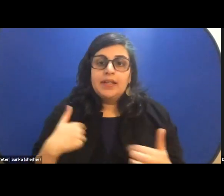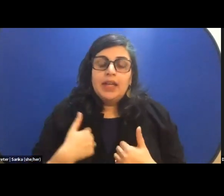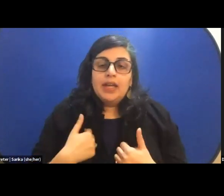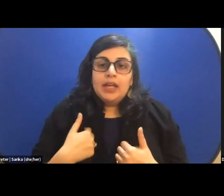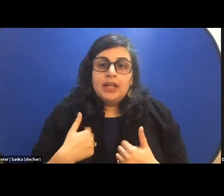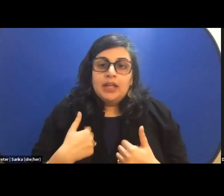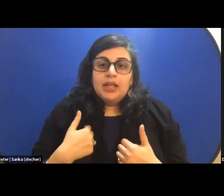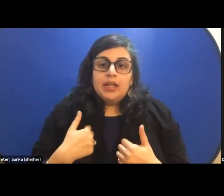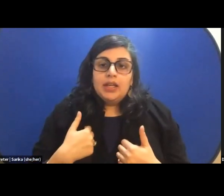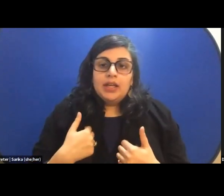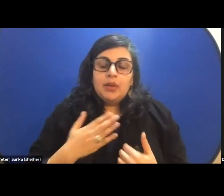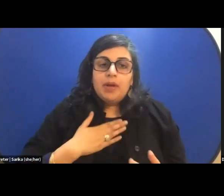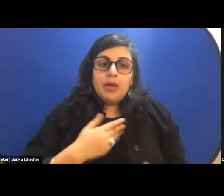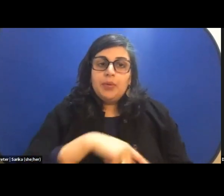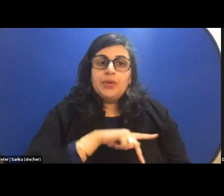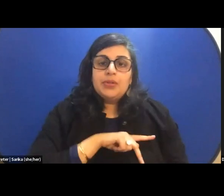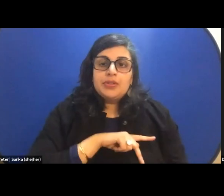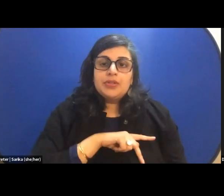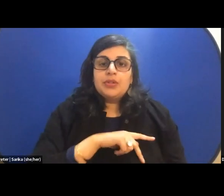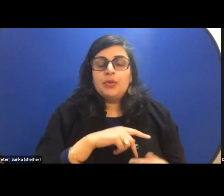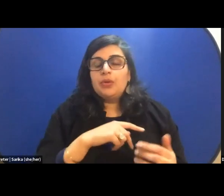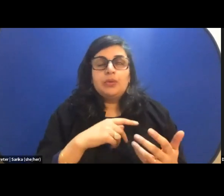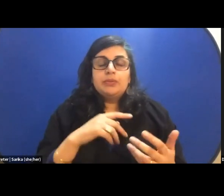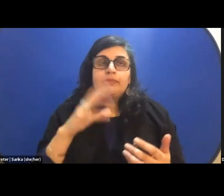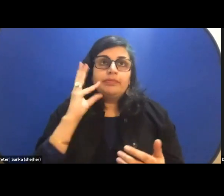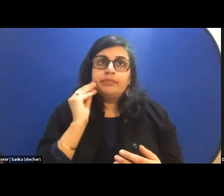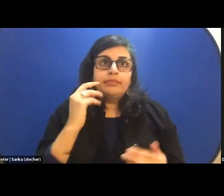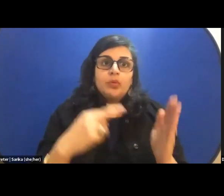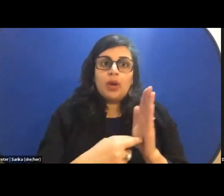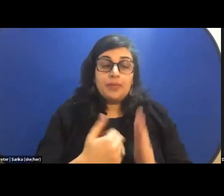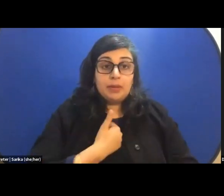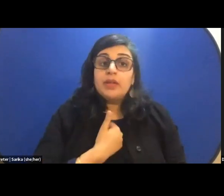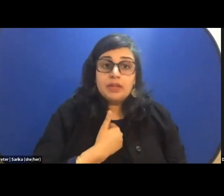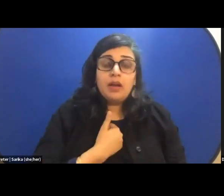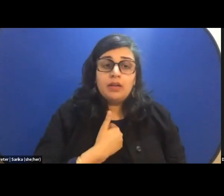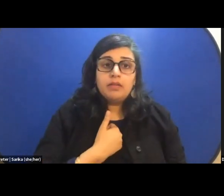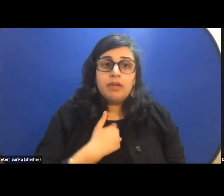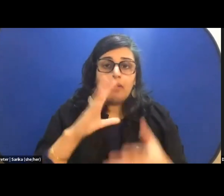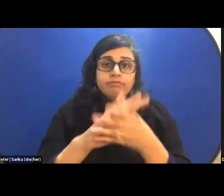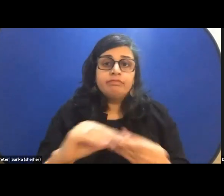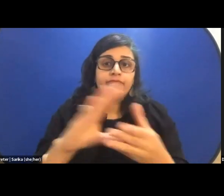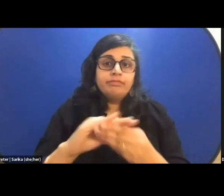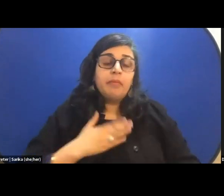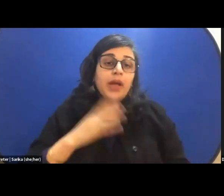experiences. My name is Dre Miller. I'm coming to you today in my personal